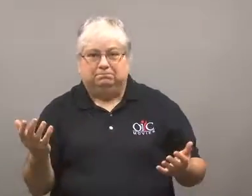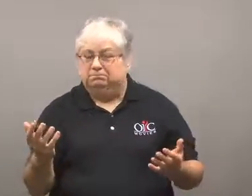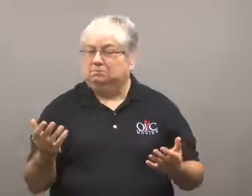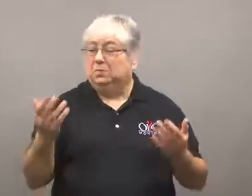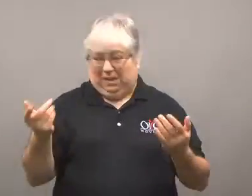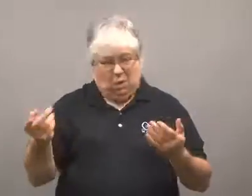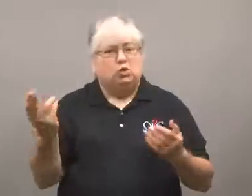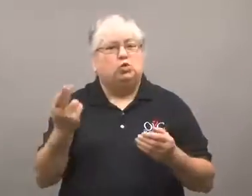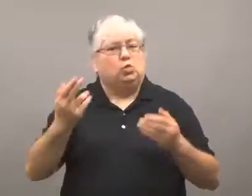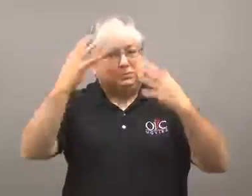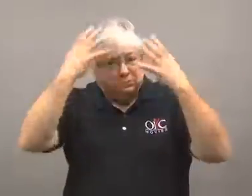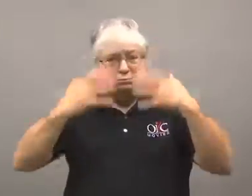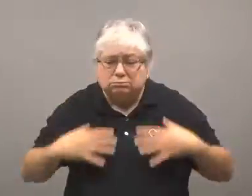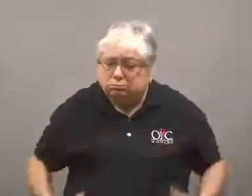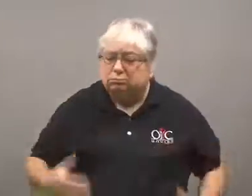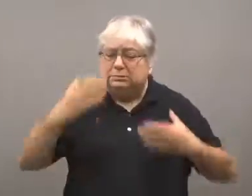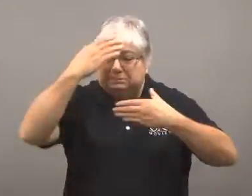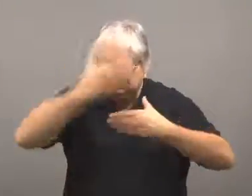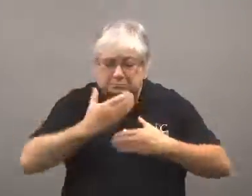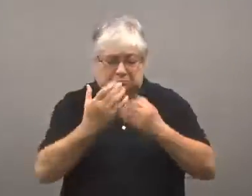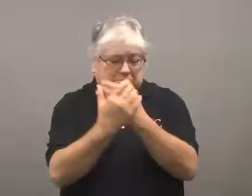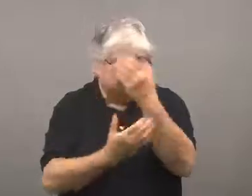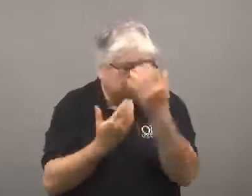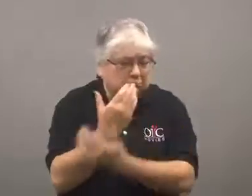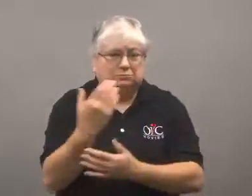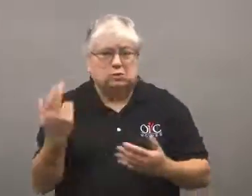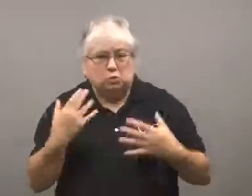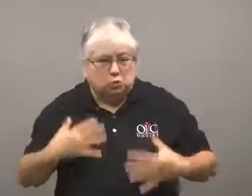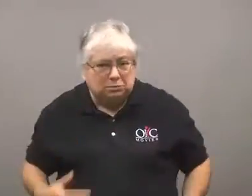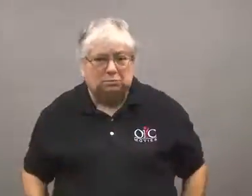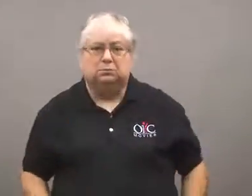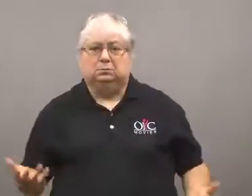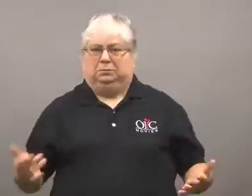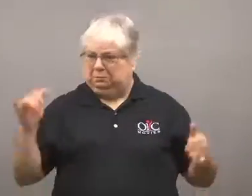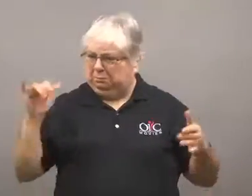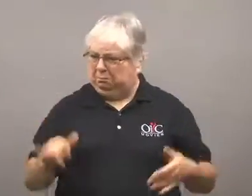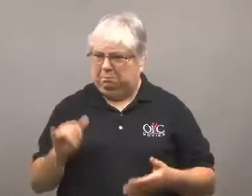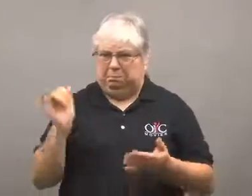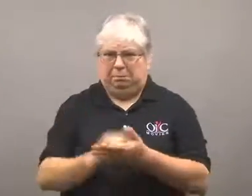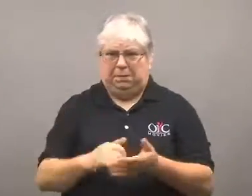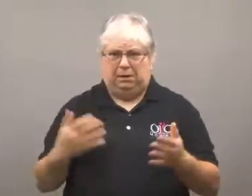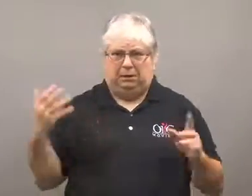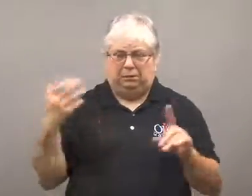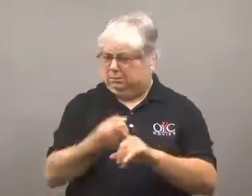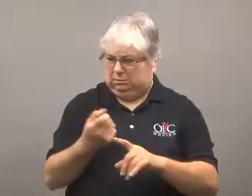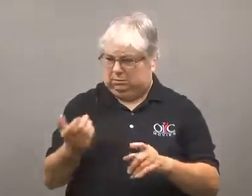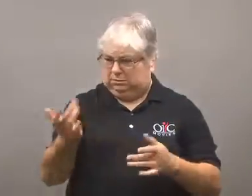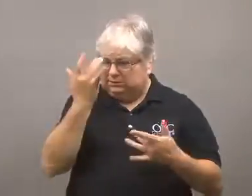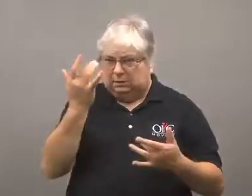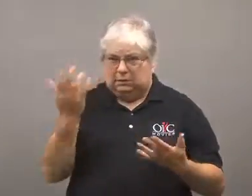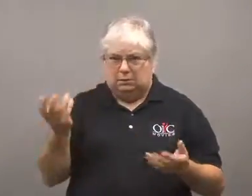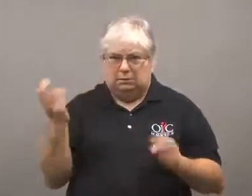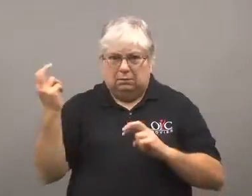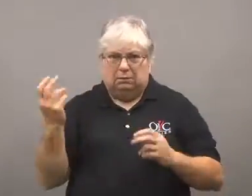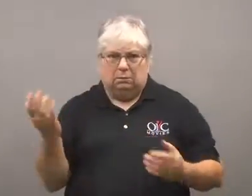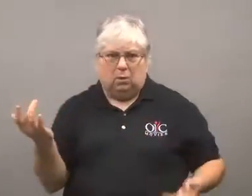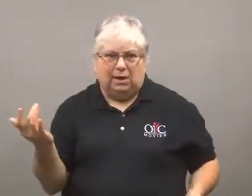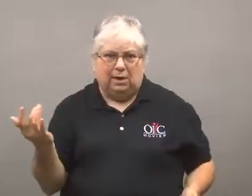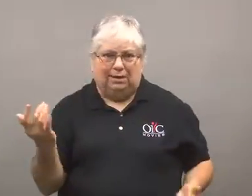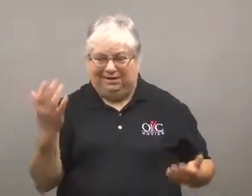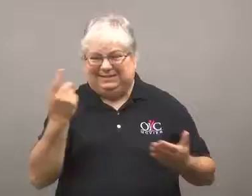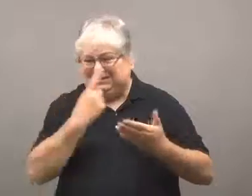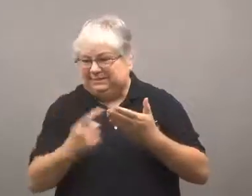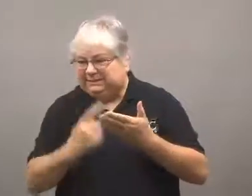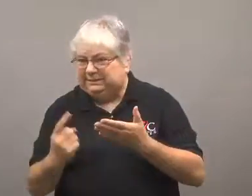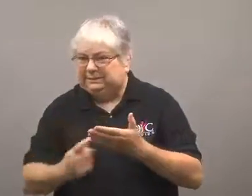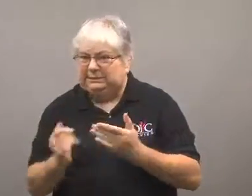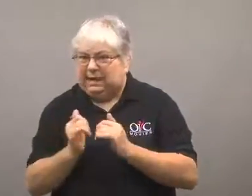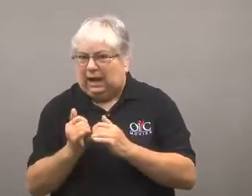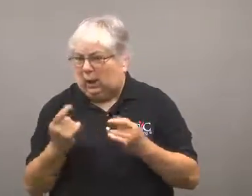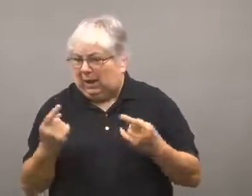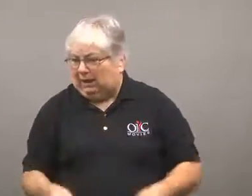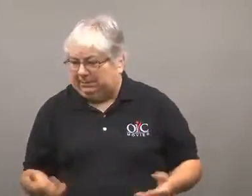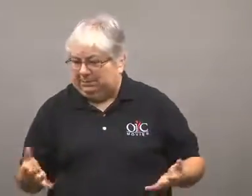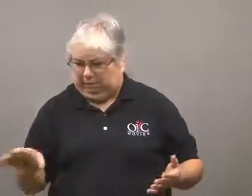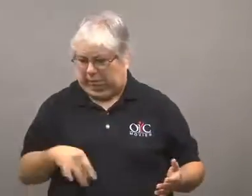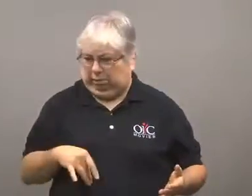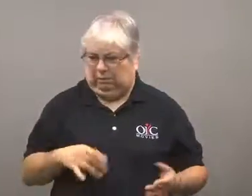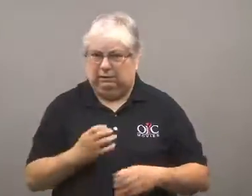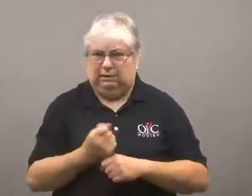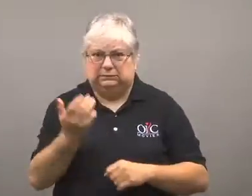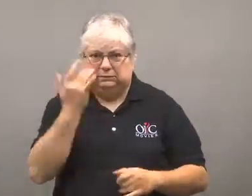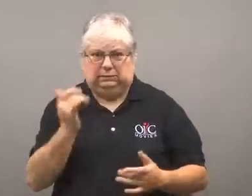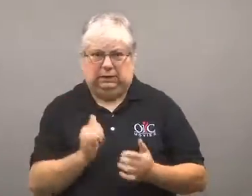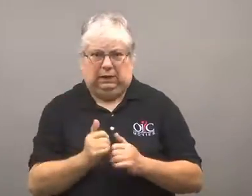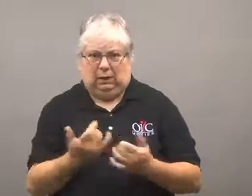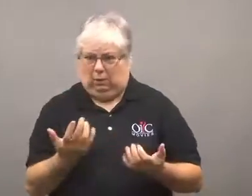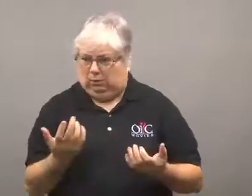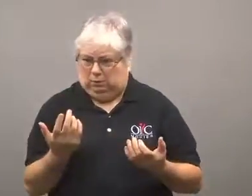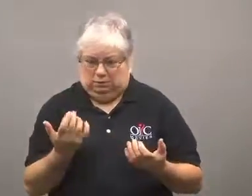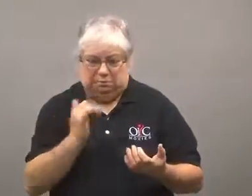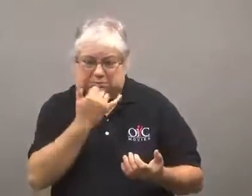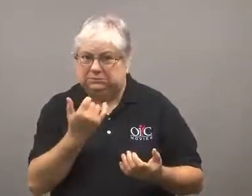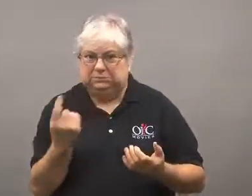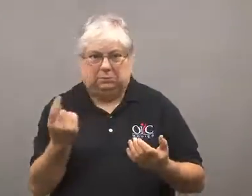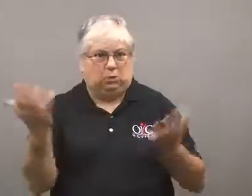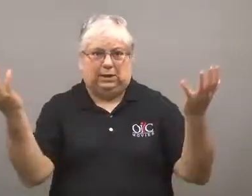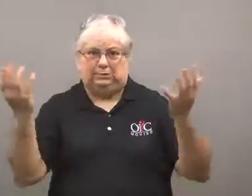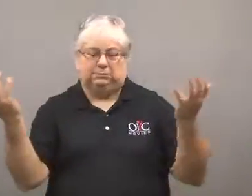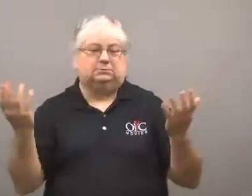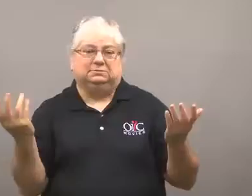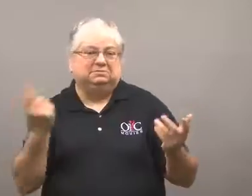Both used protective gear, but still got infected.